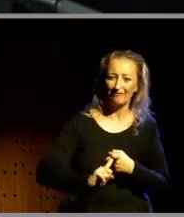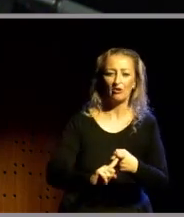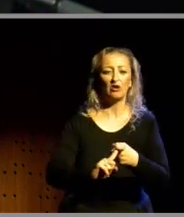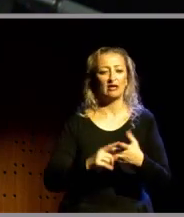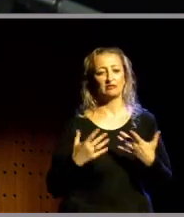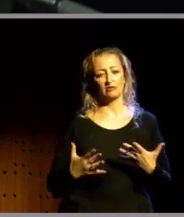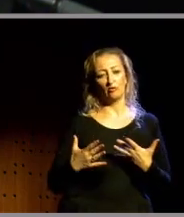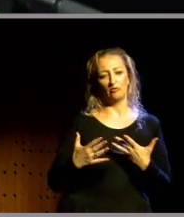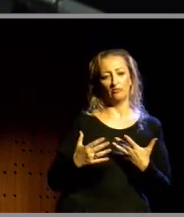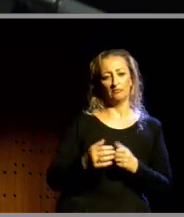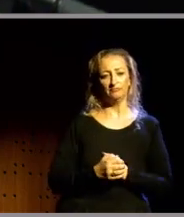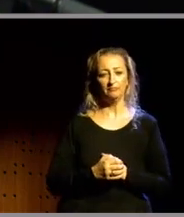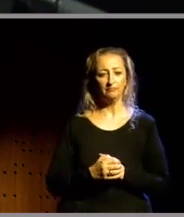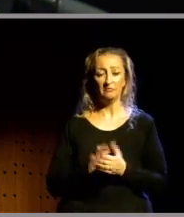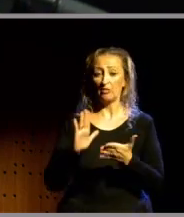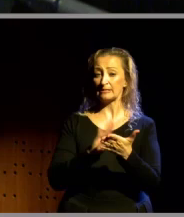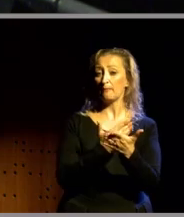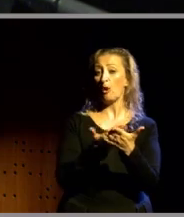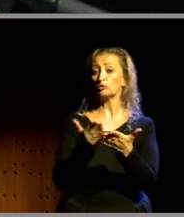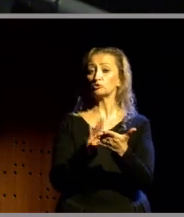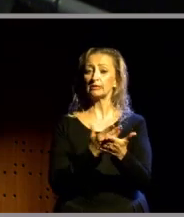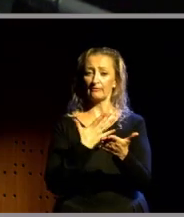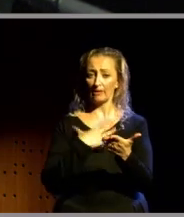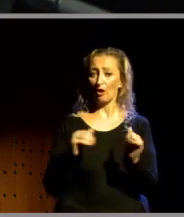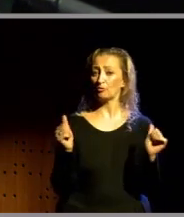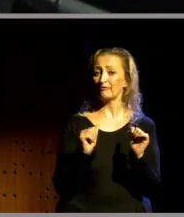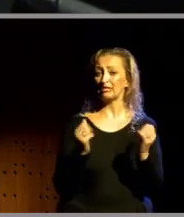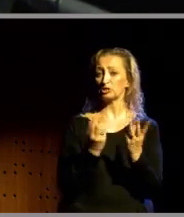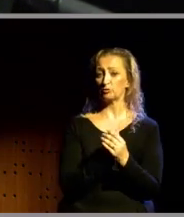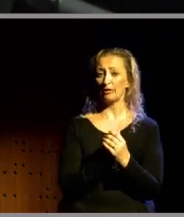I hope to finish with this funding,